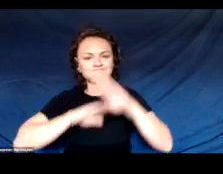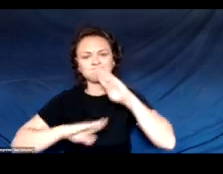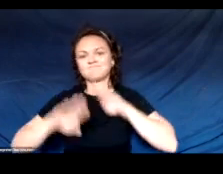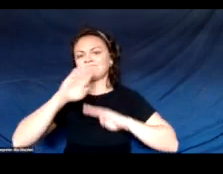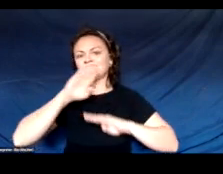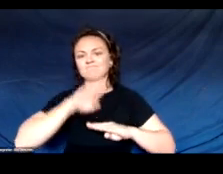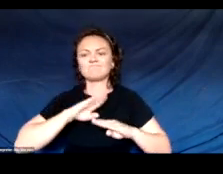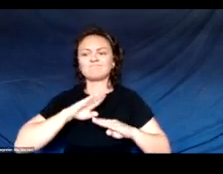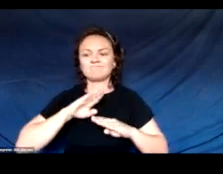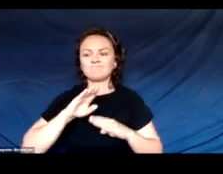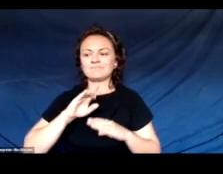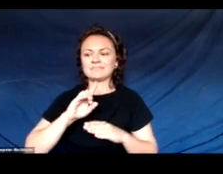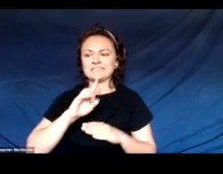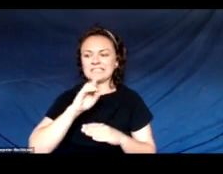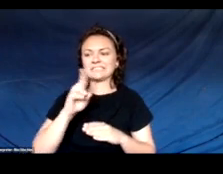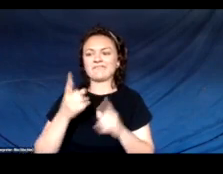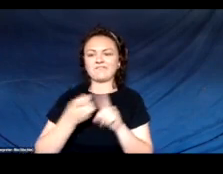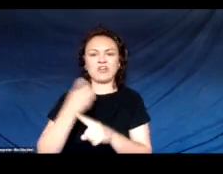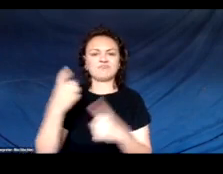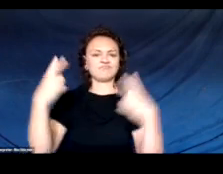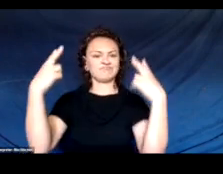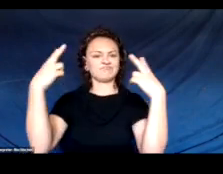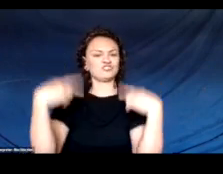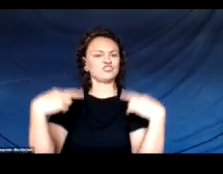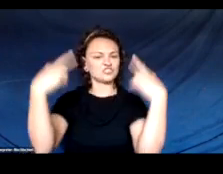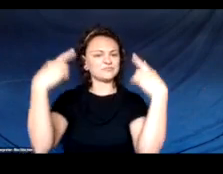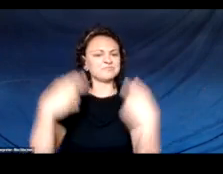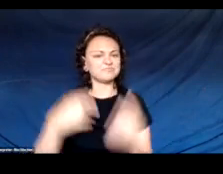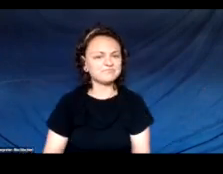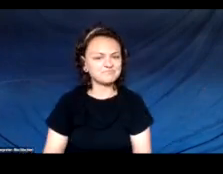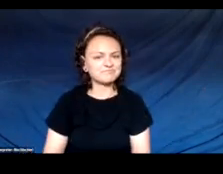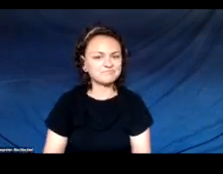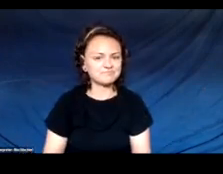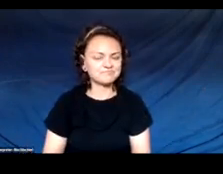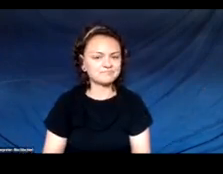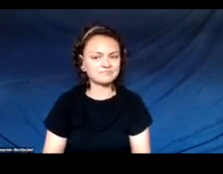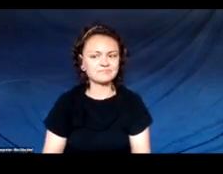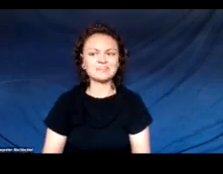out of like judgment and like critique